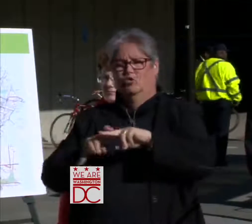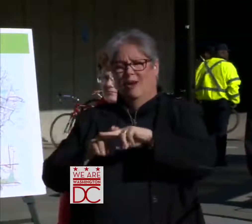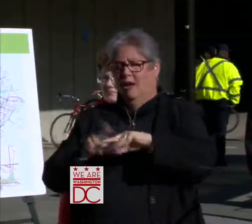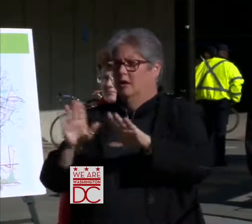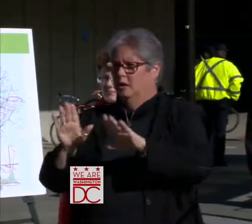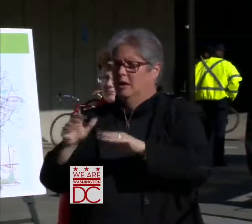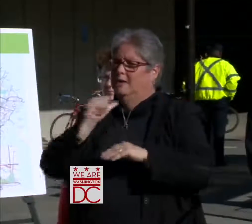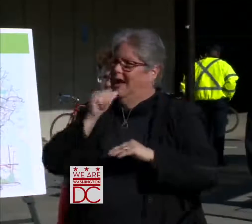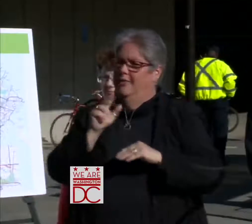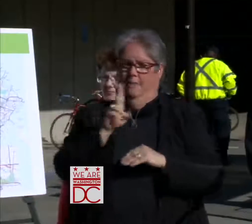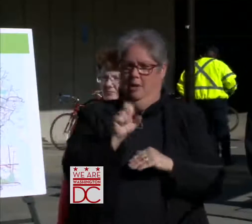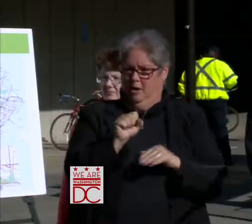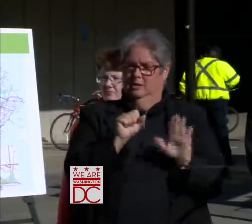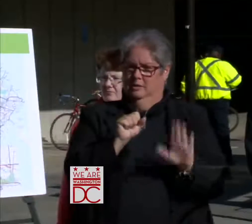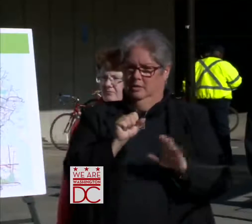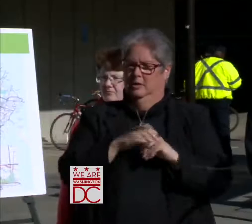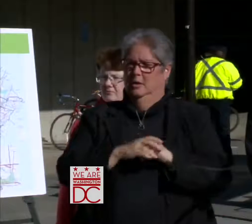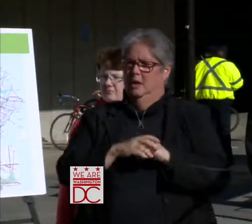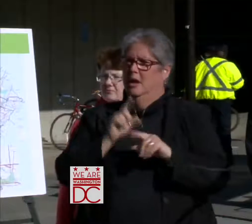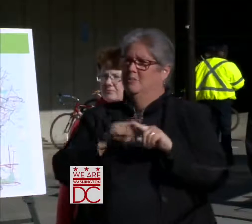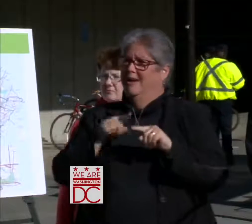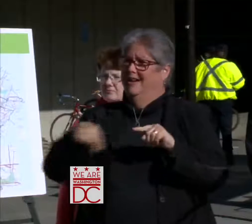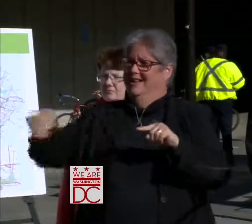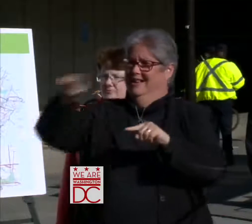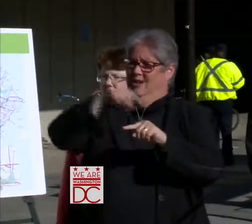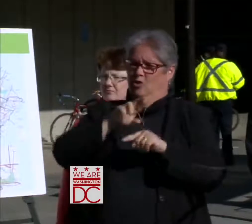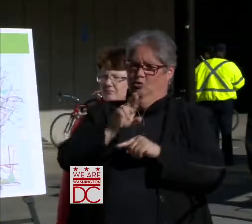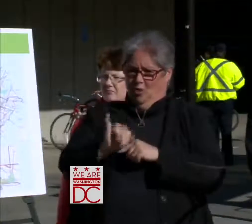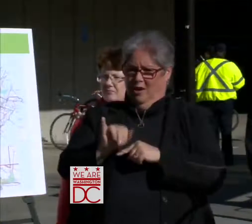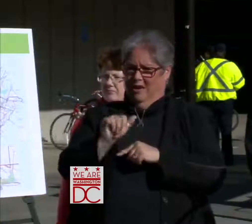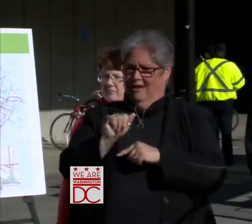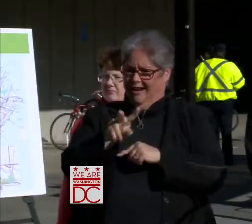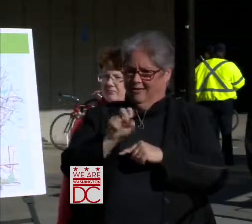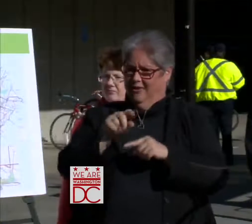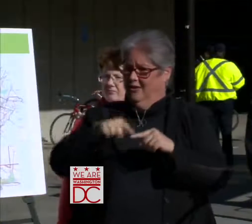SERVICE BUT THESE CORRIDORS, RHODE ISLAND AVENUE AND ALL OF